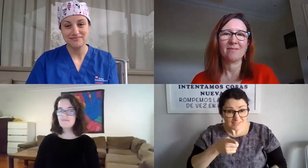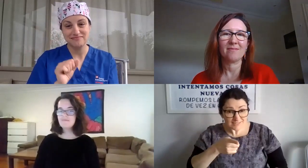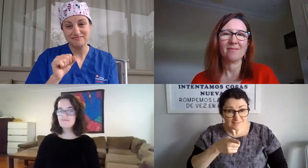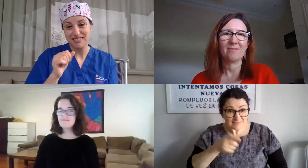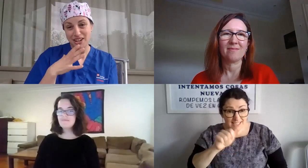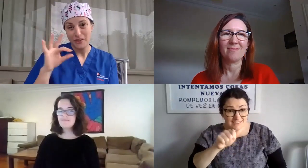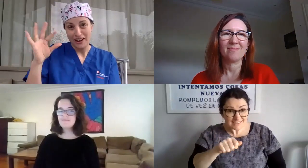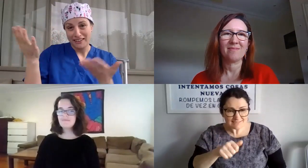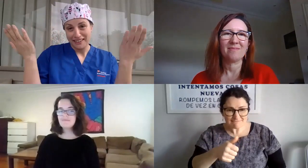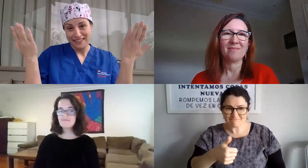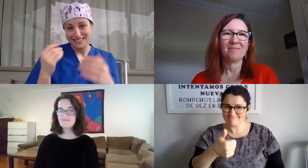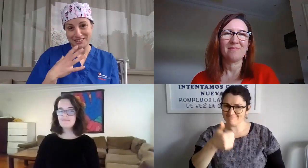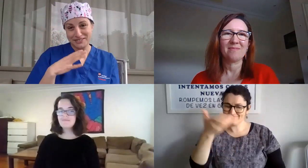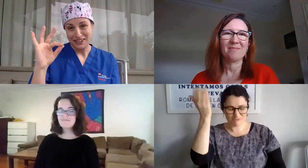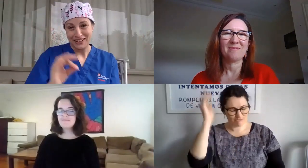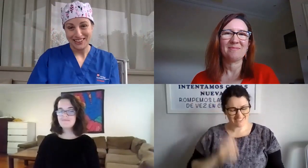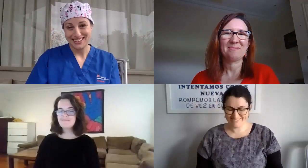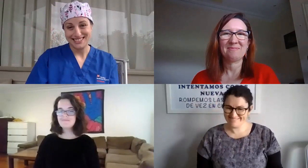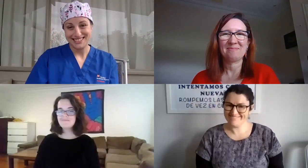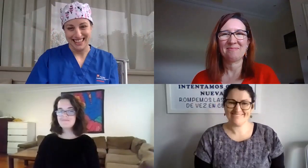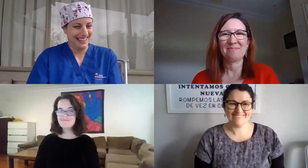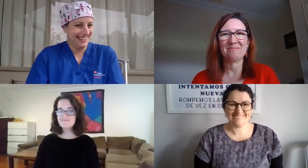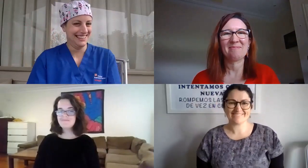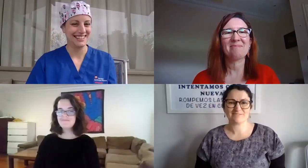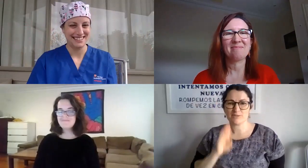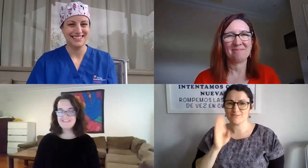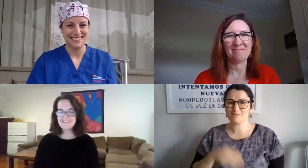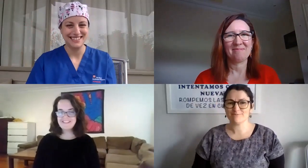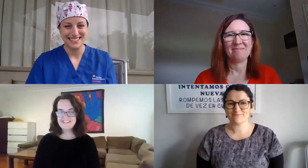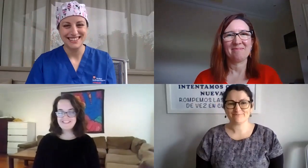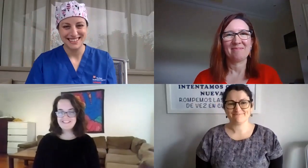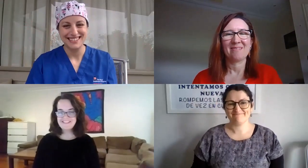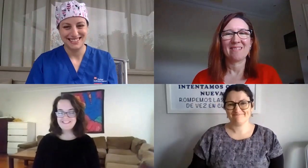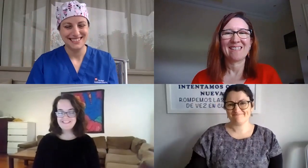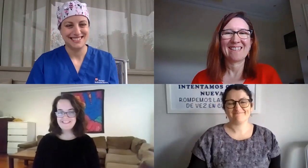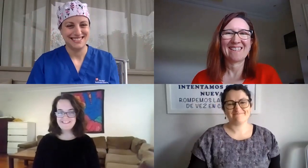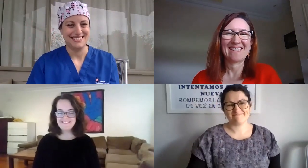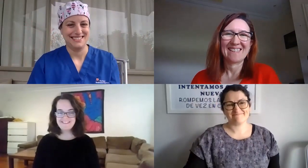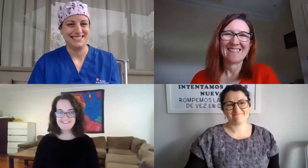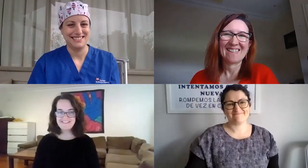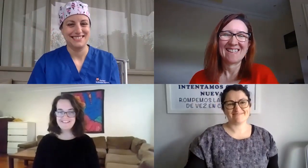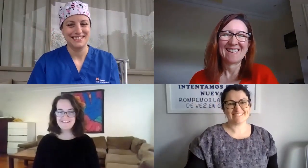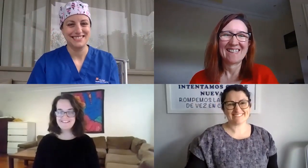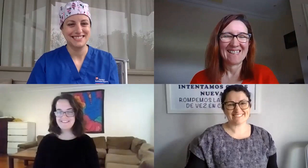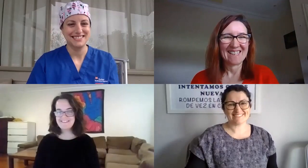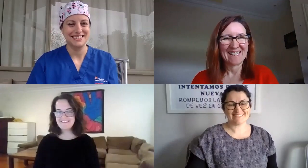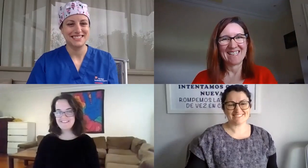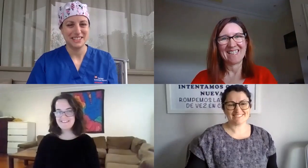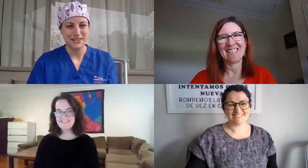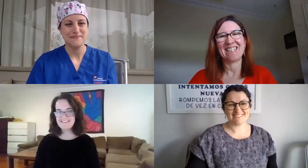health profession? Kathy Yes, Why not the more the better?